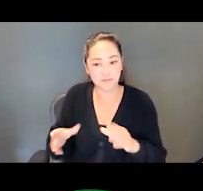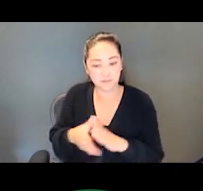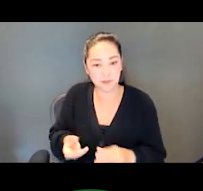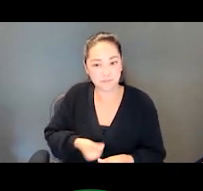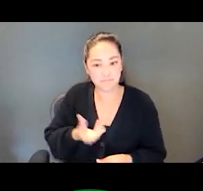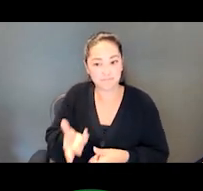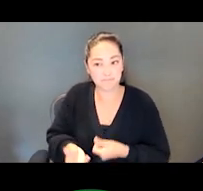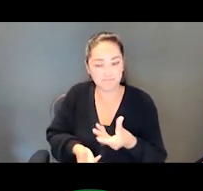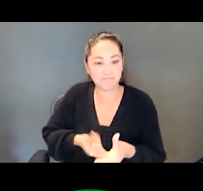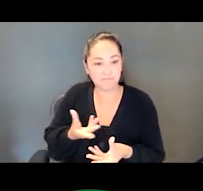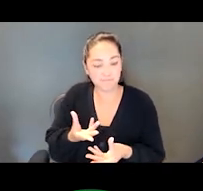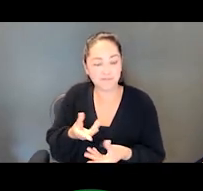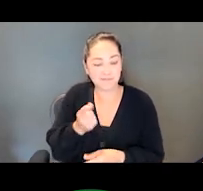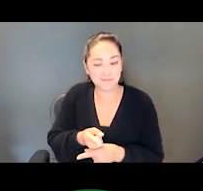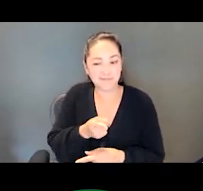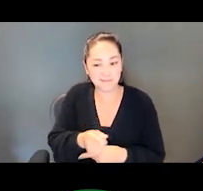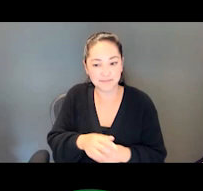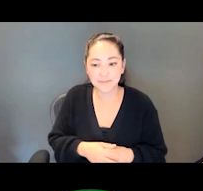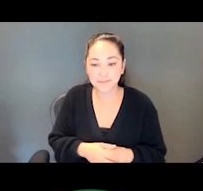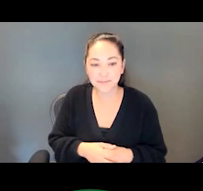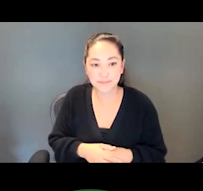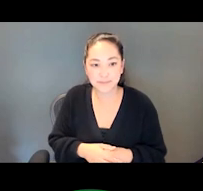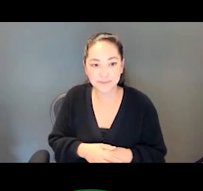in that park and, experiencing that park.